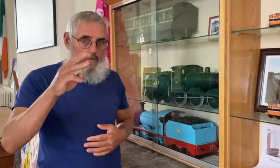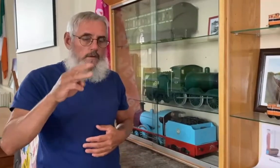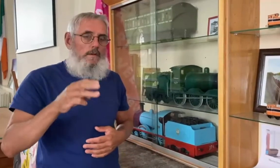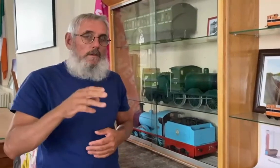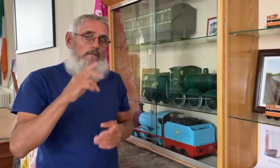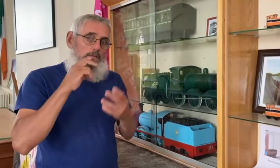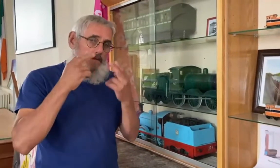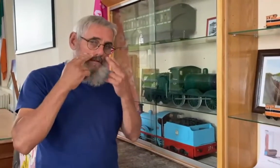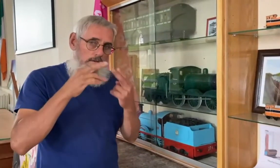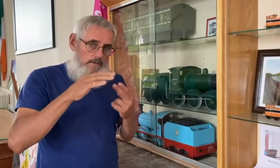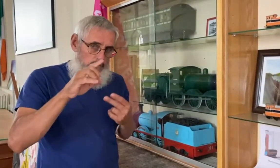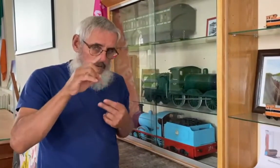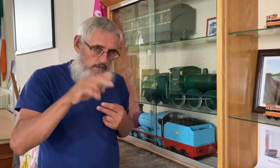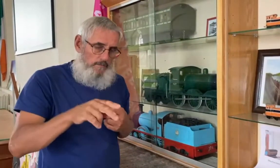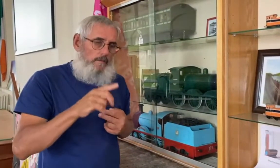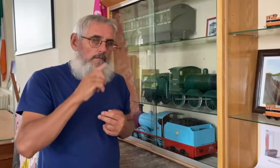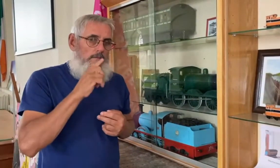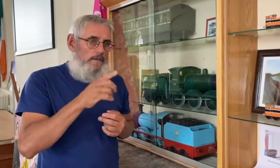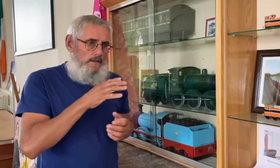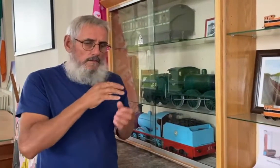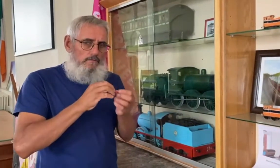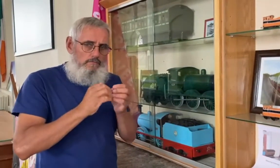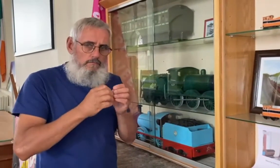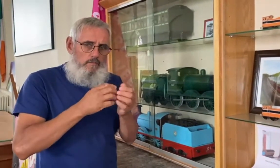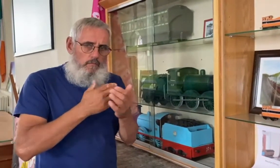He made all kinds of wooden and paper sculptures,